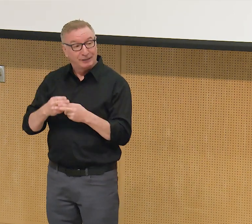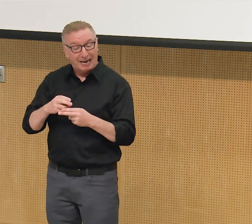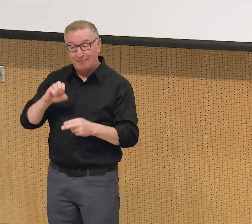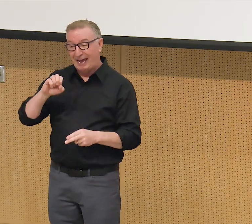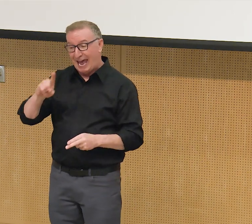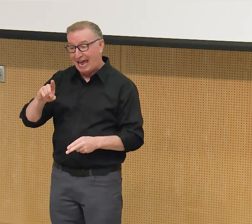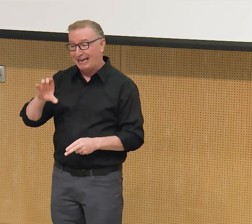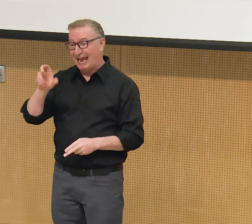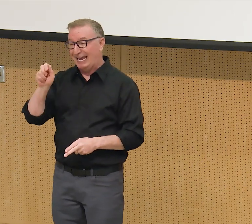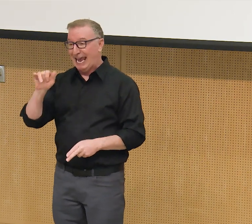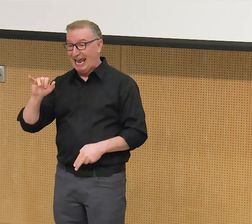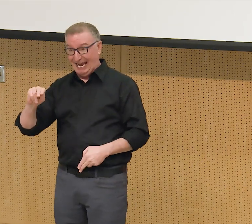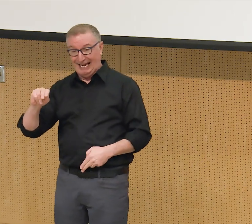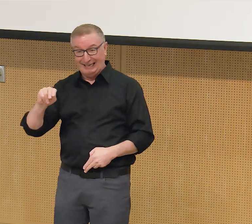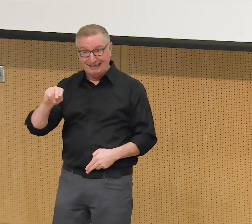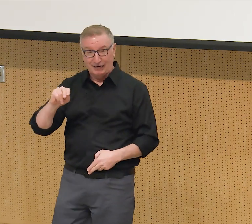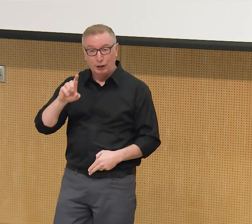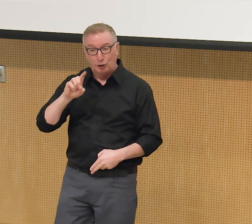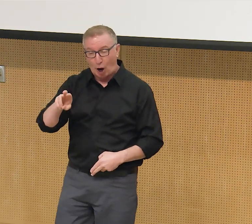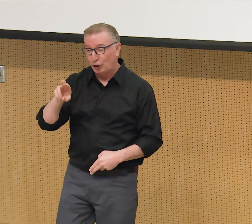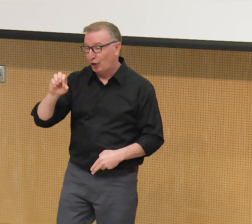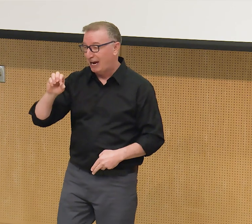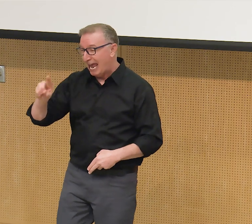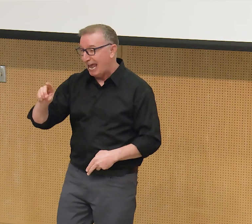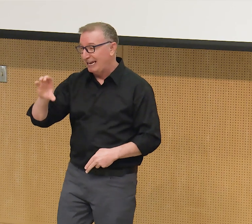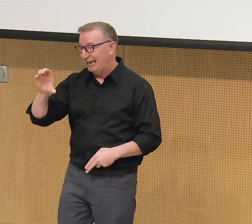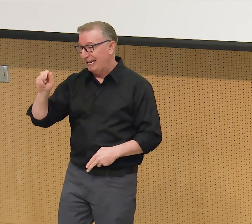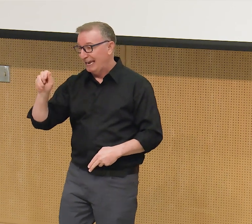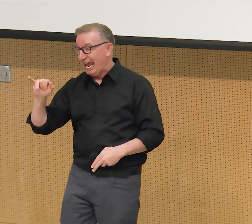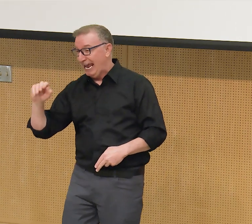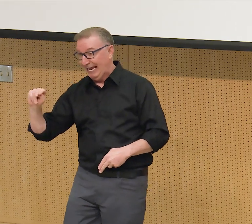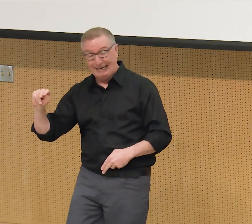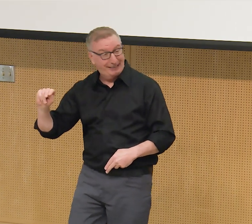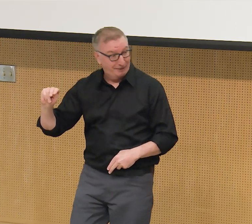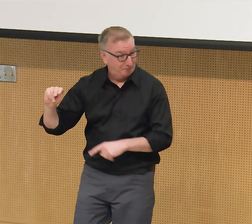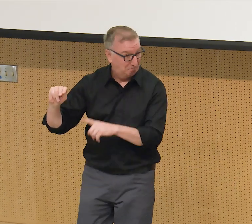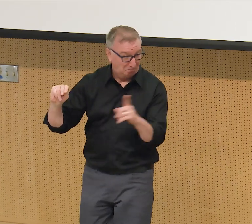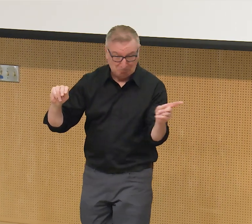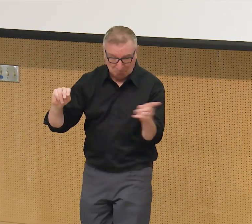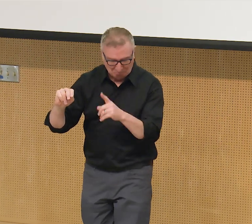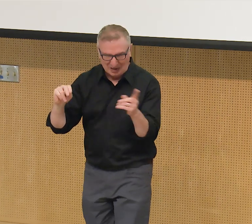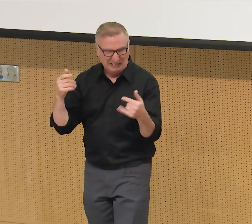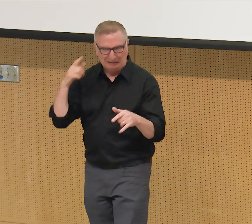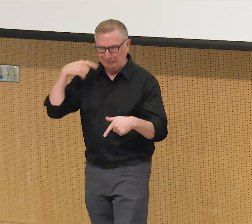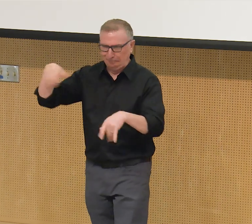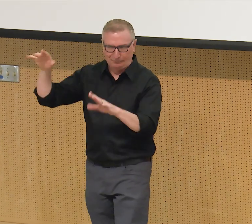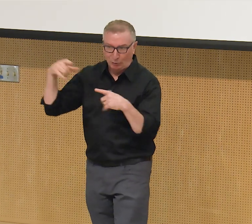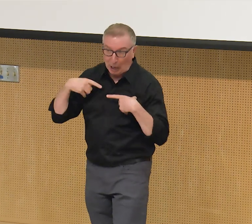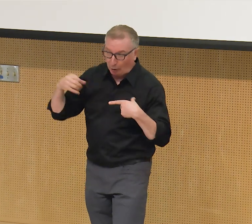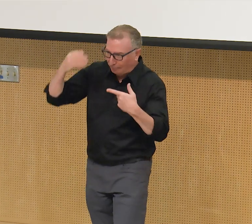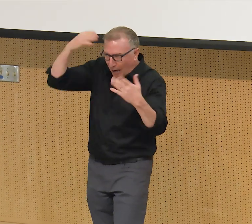There was a chemistry teacher named Ed Kane at the time. I'm not sure if anyone knows him.